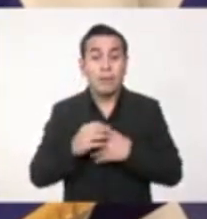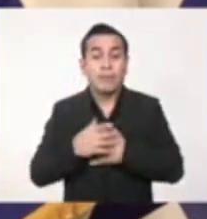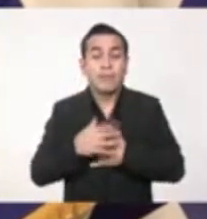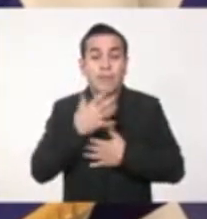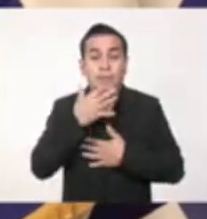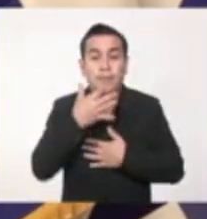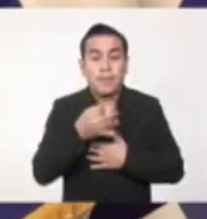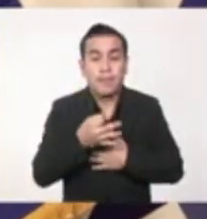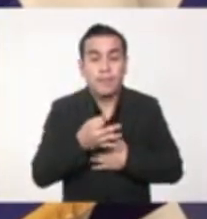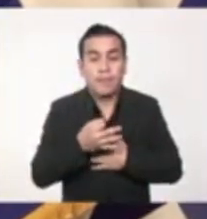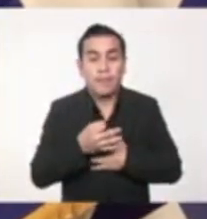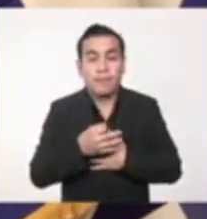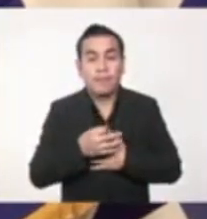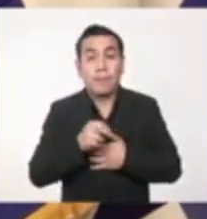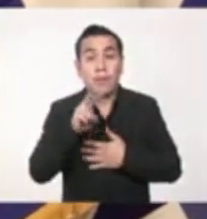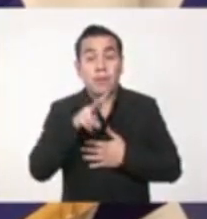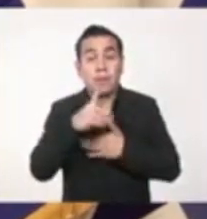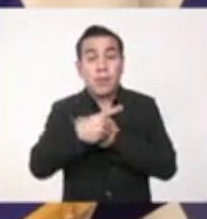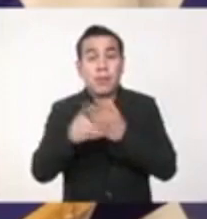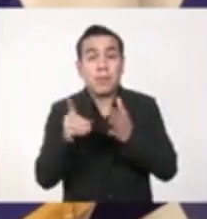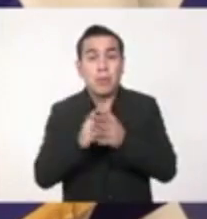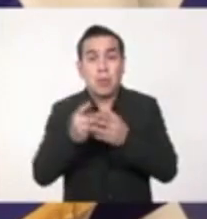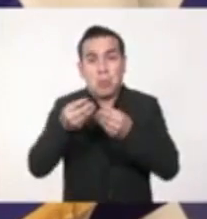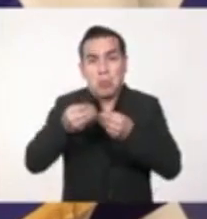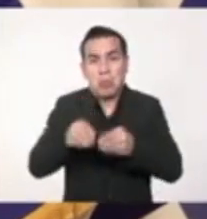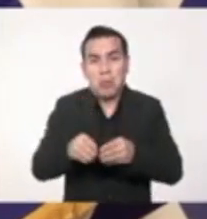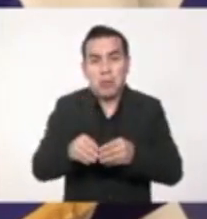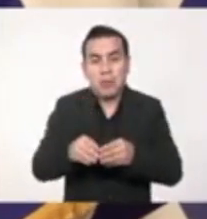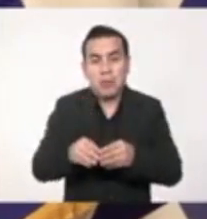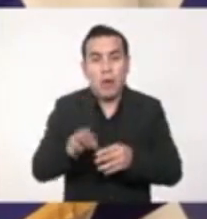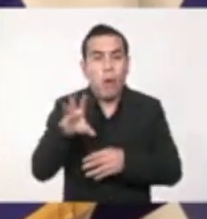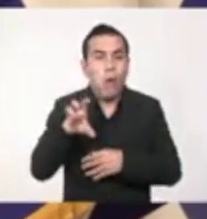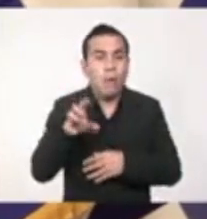they took two deputies from us. But what I mean is that